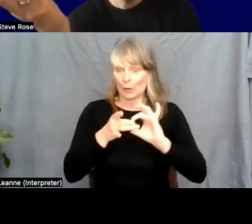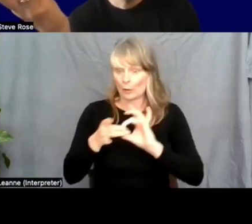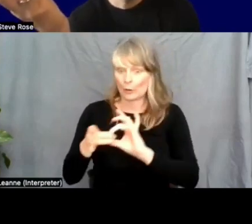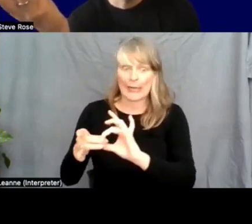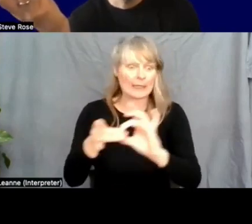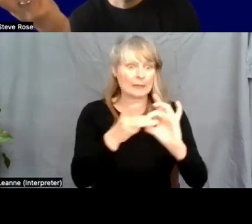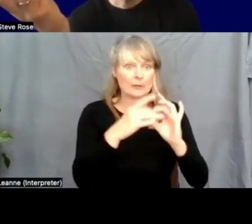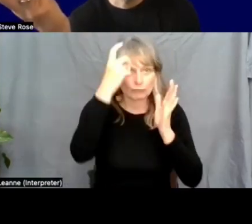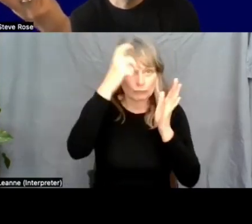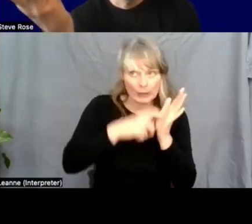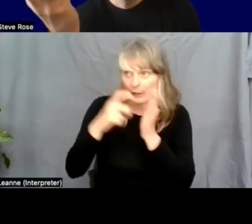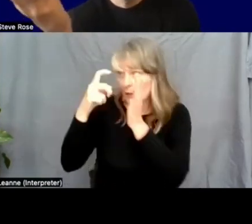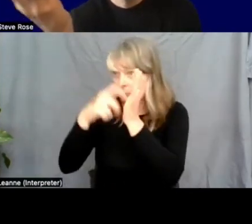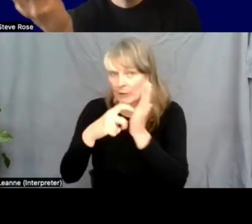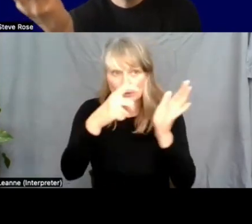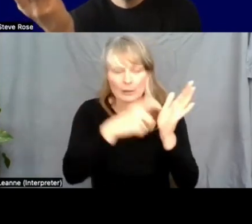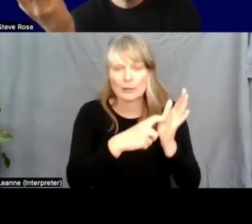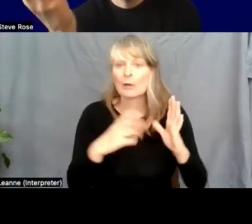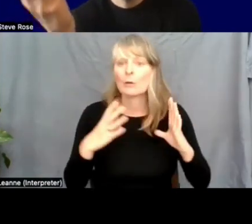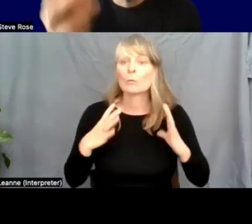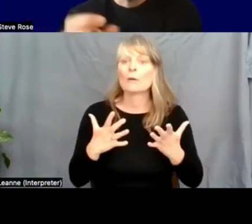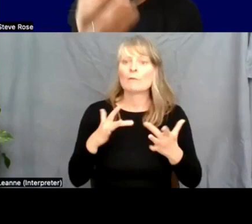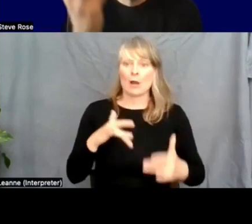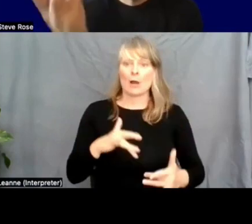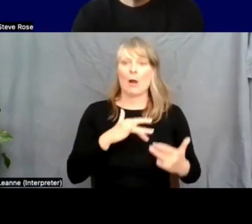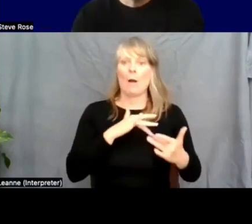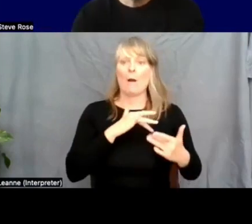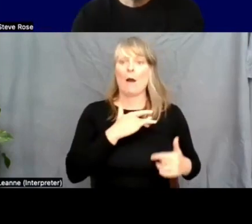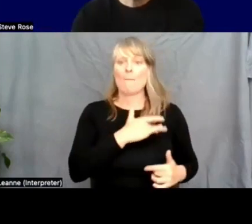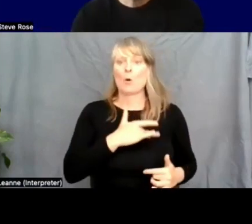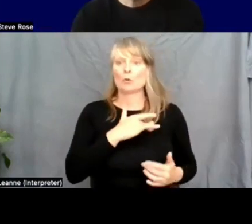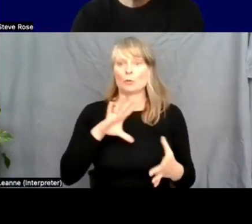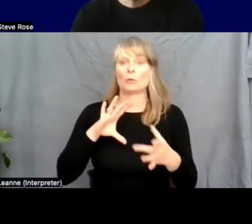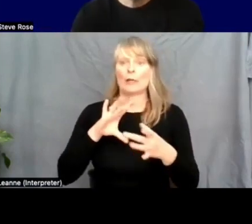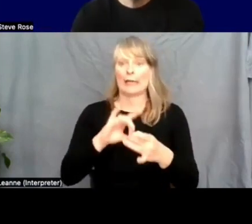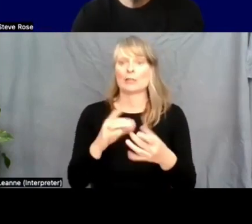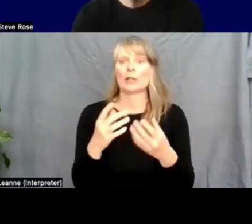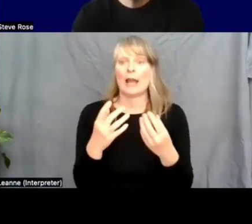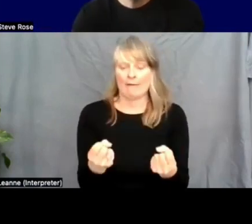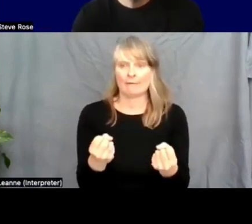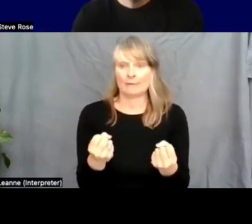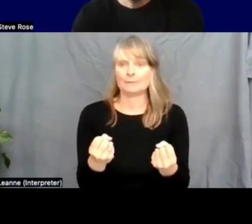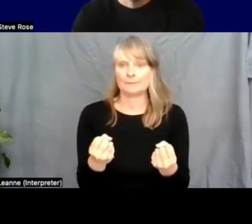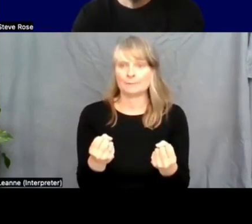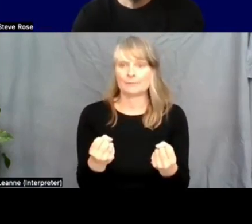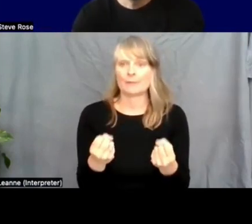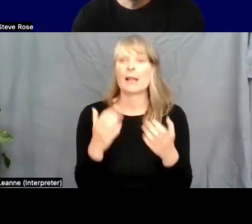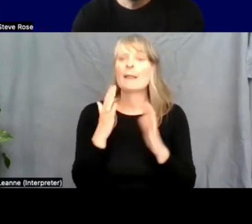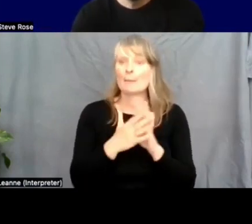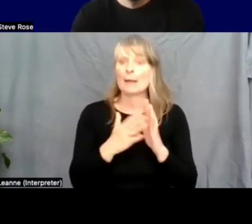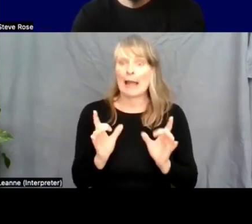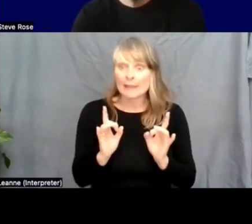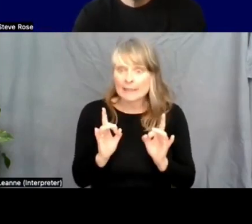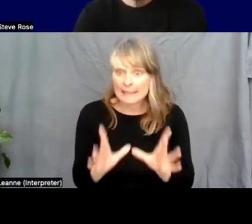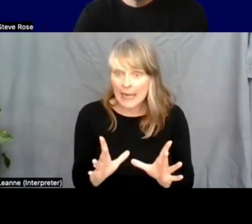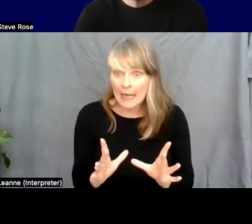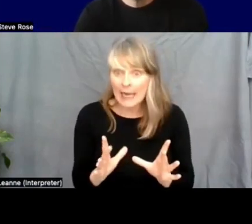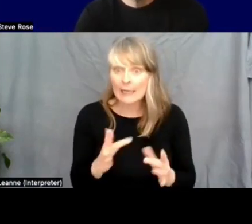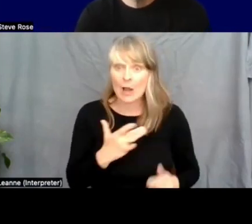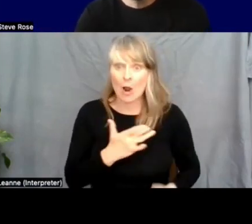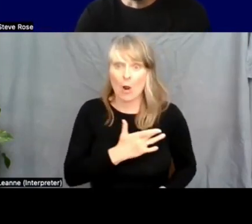emotional connection. So we are in the beginning. We are emotionally connected. And if we add on to